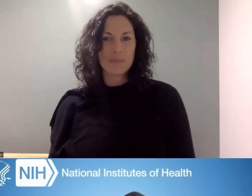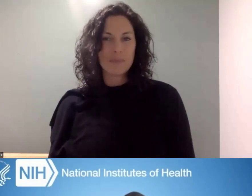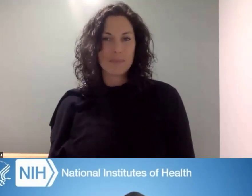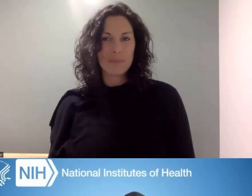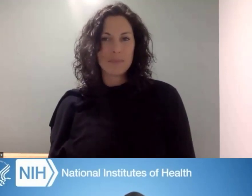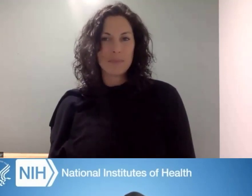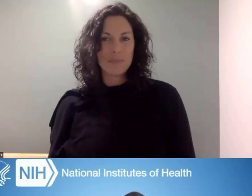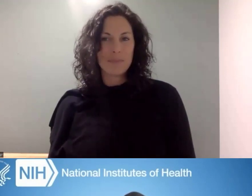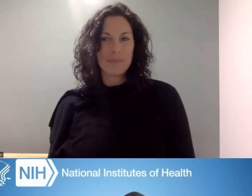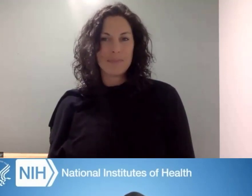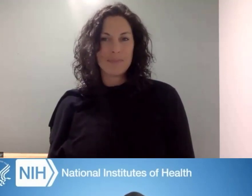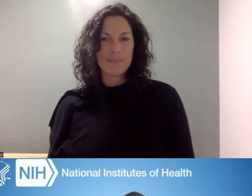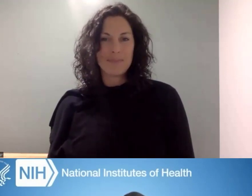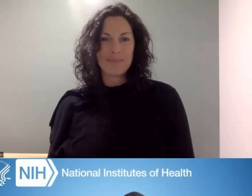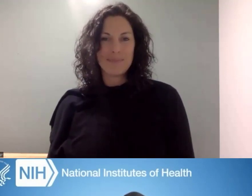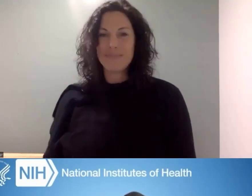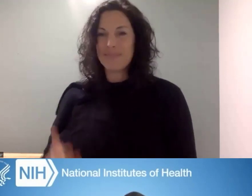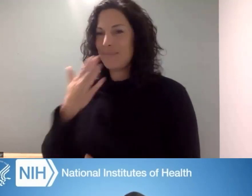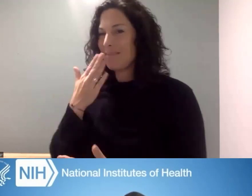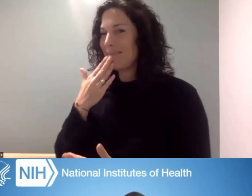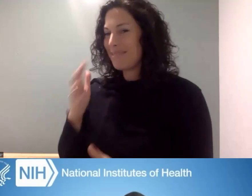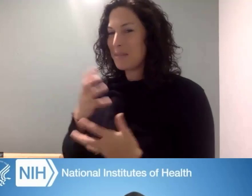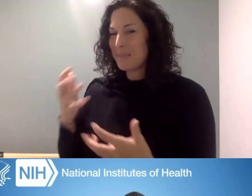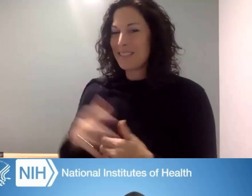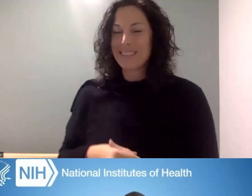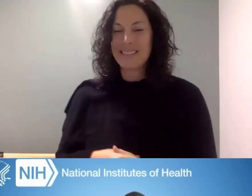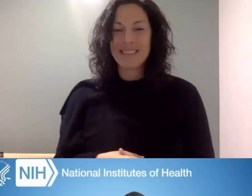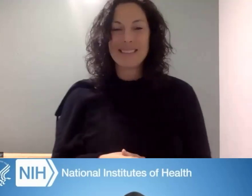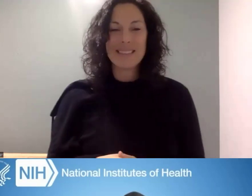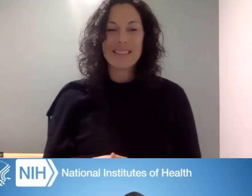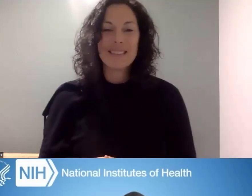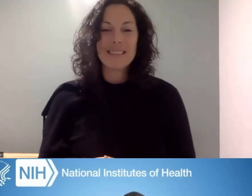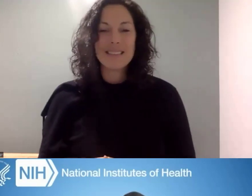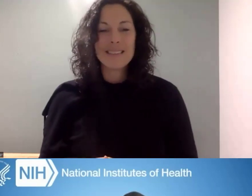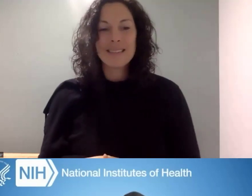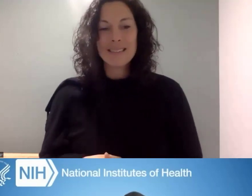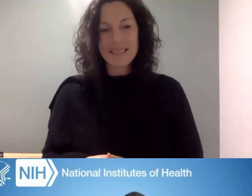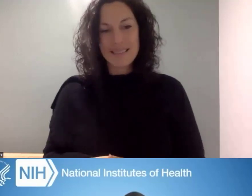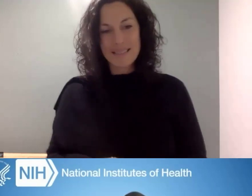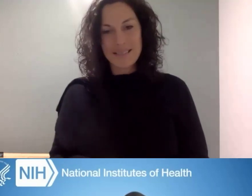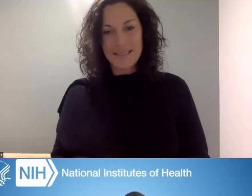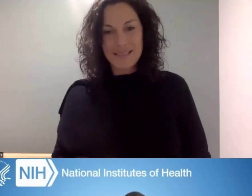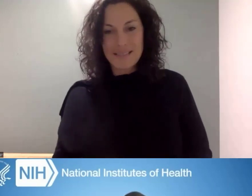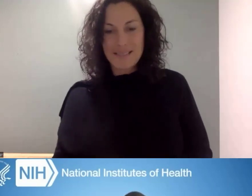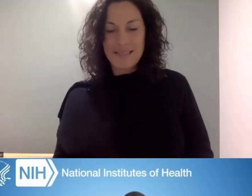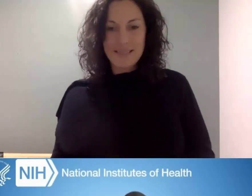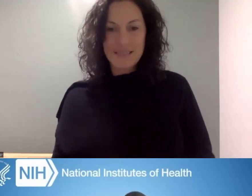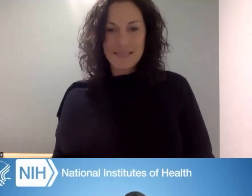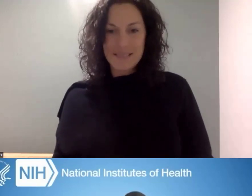Kasima Garst: Thank you so much, Ki-Cha. Okay, next question here, let's see.